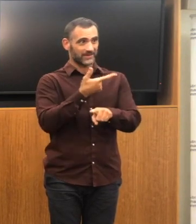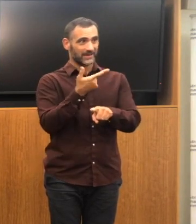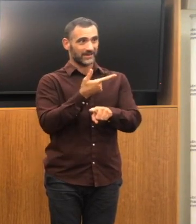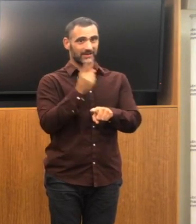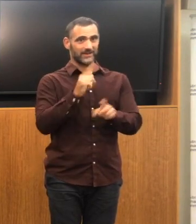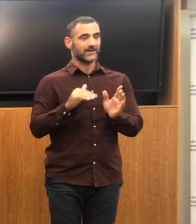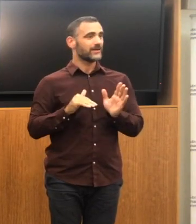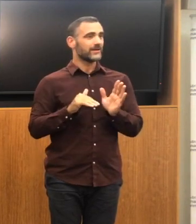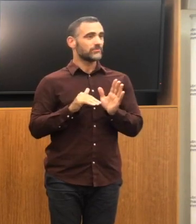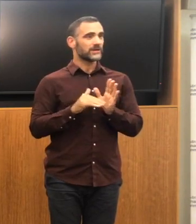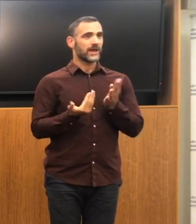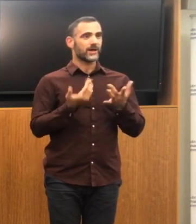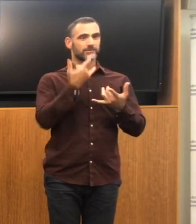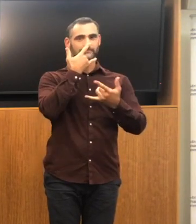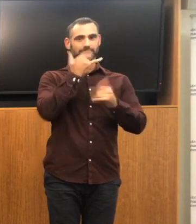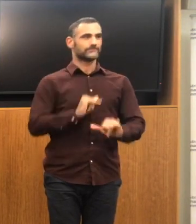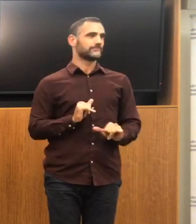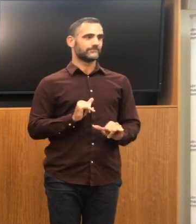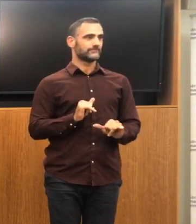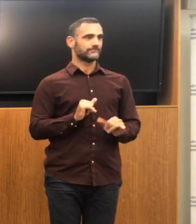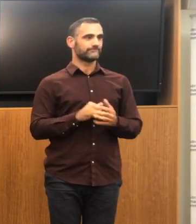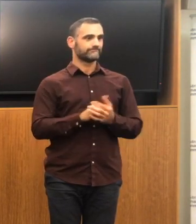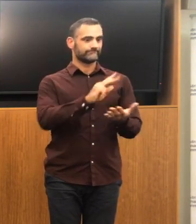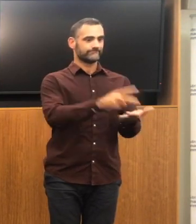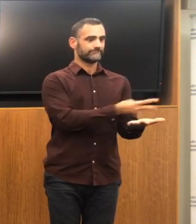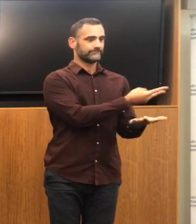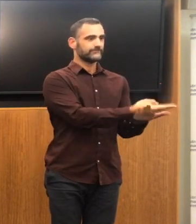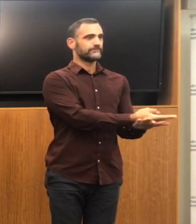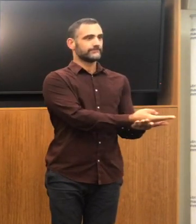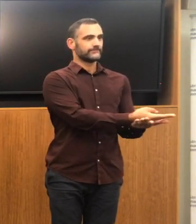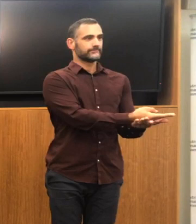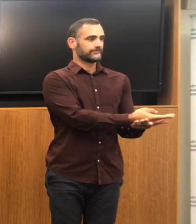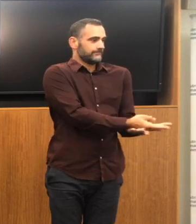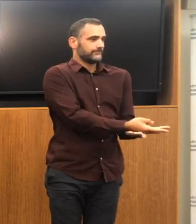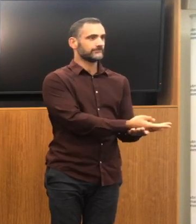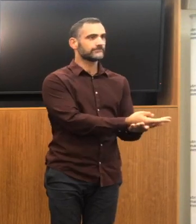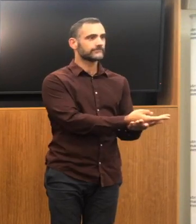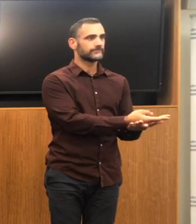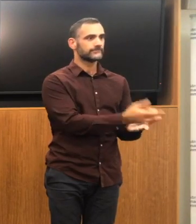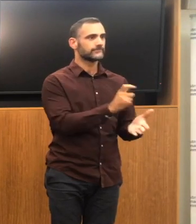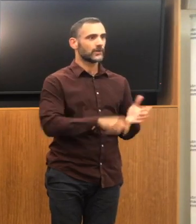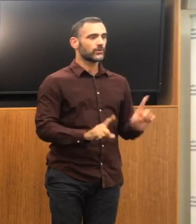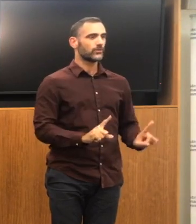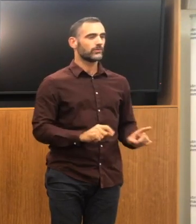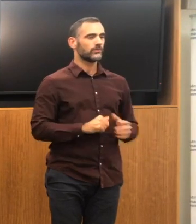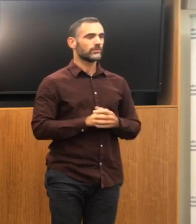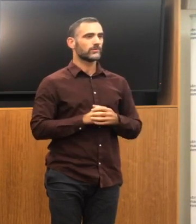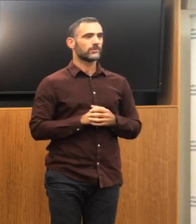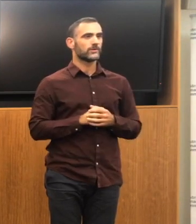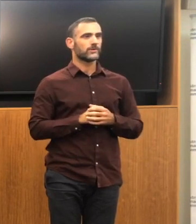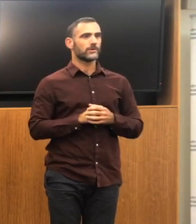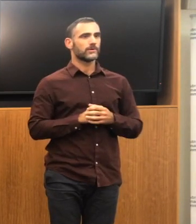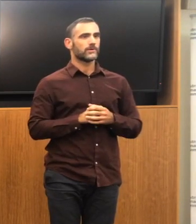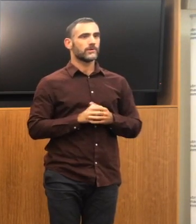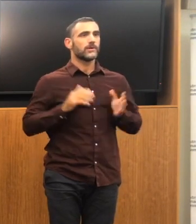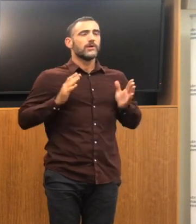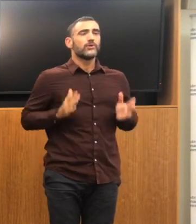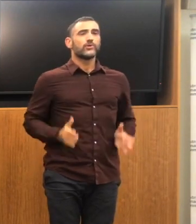he's just lying here, his life wasting in front of me. The humanitarian organizations have provided a wheelchair